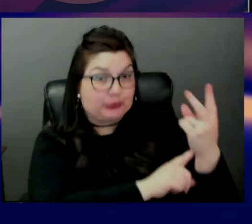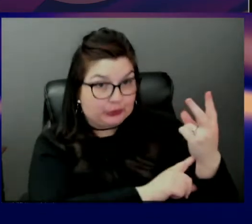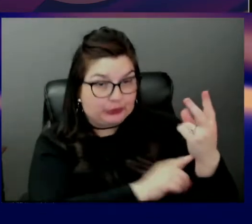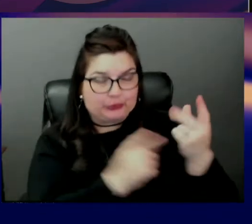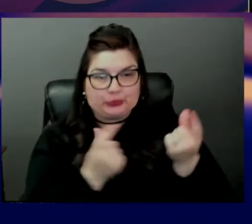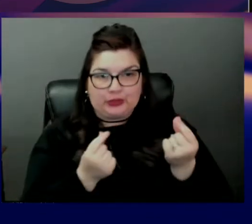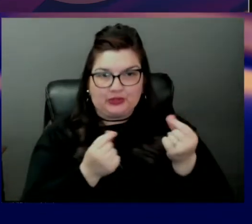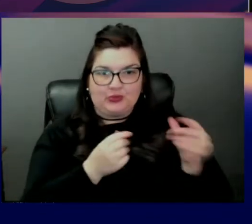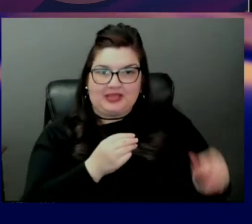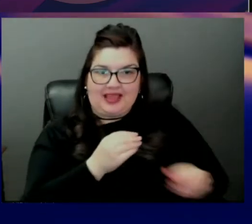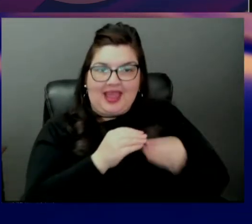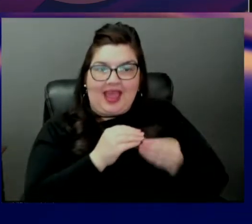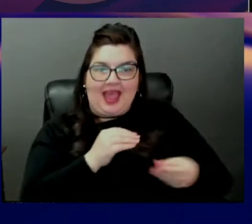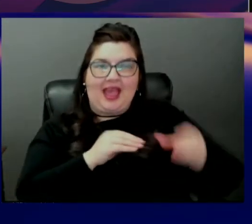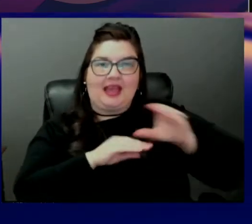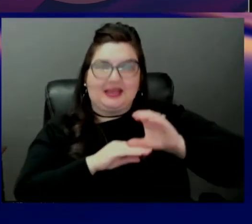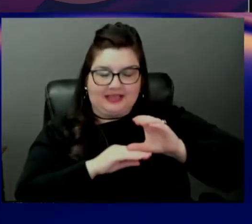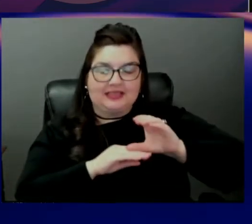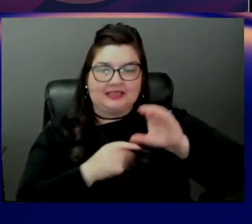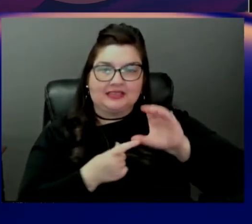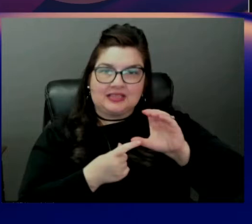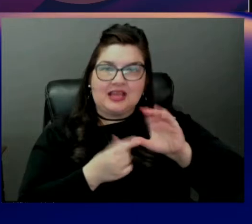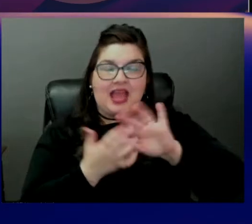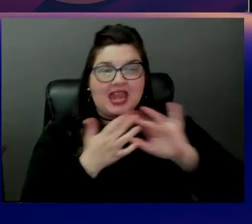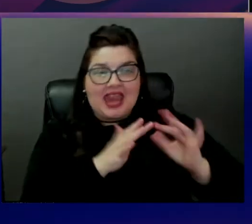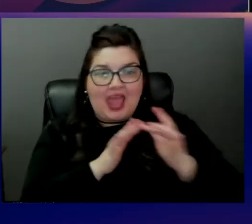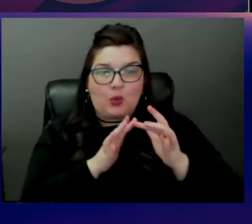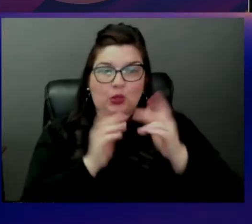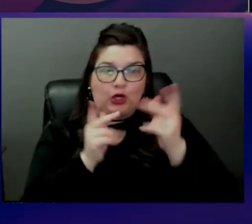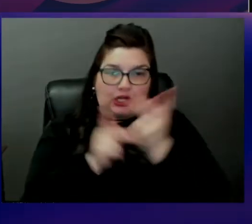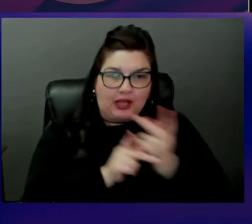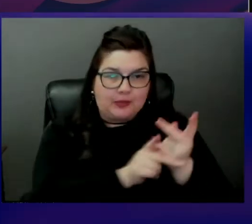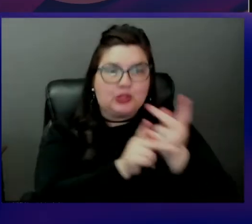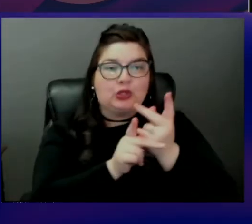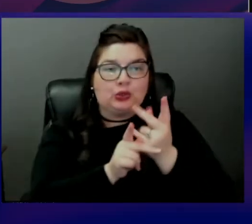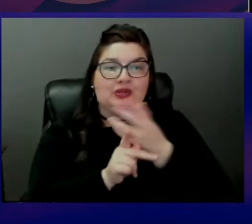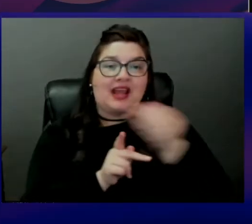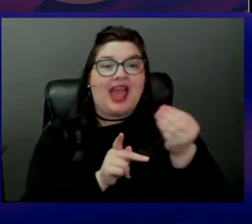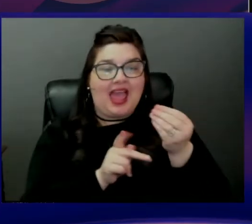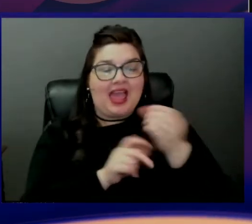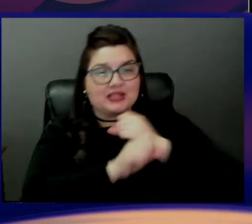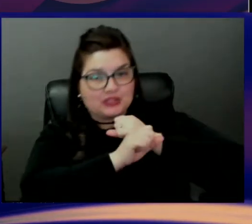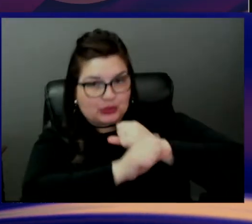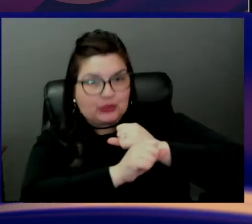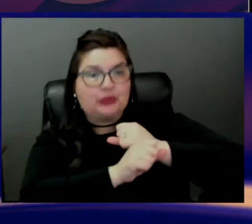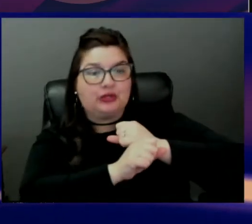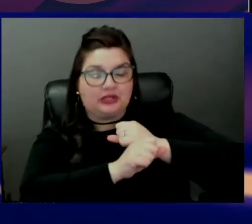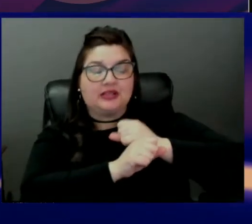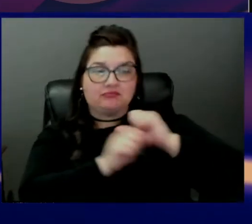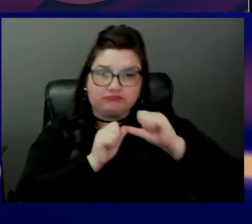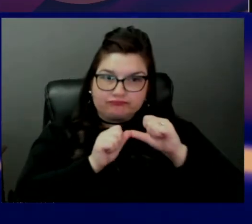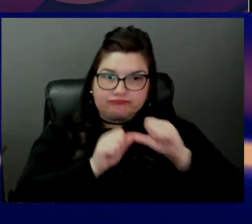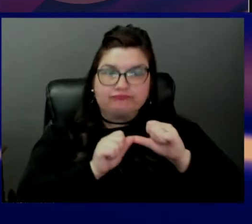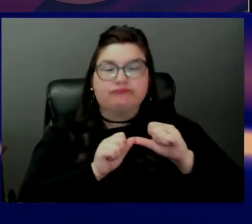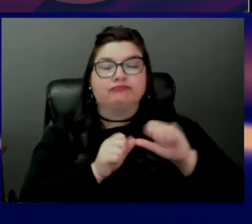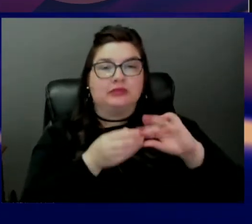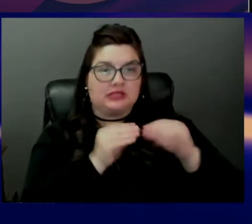Networking, Compute and Security. So we continued that security conversation into episode two because security is job zero. Yeah.